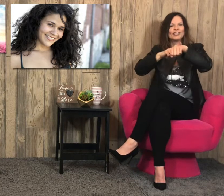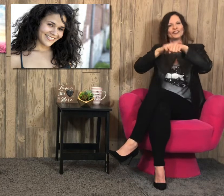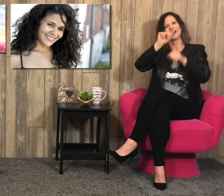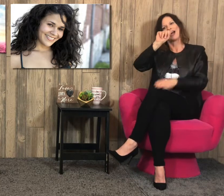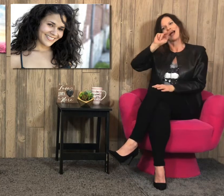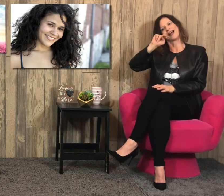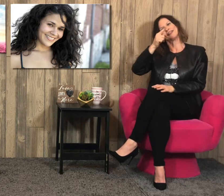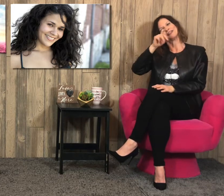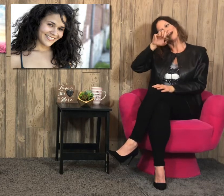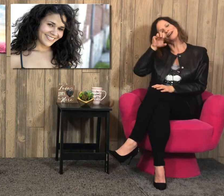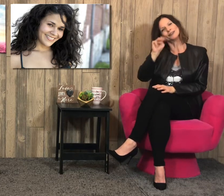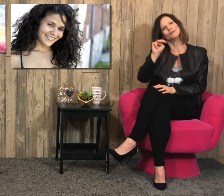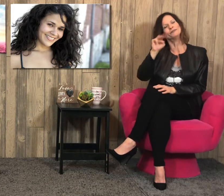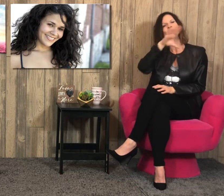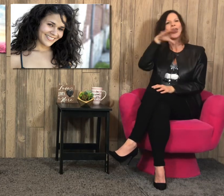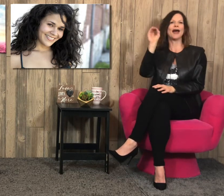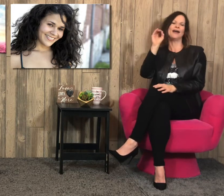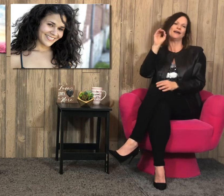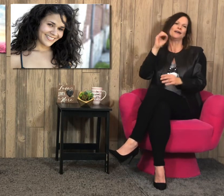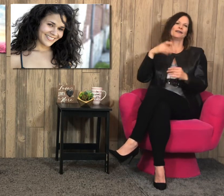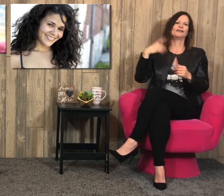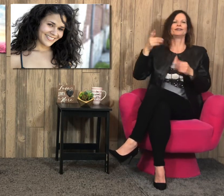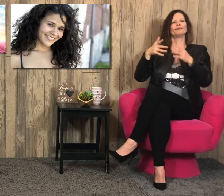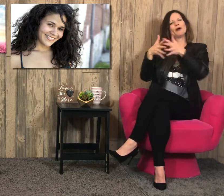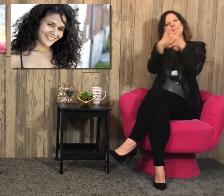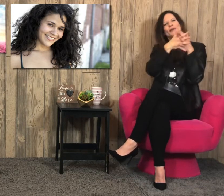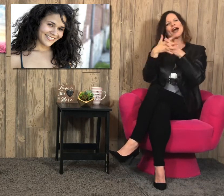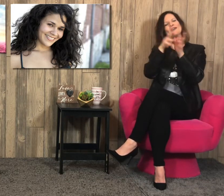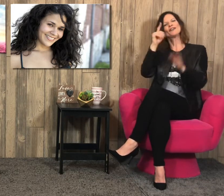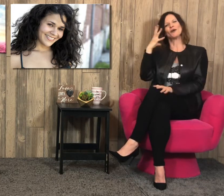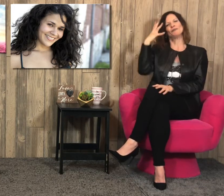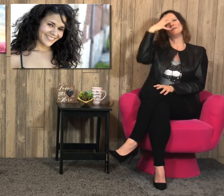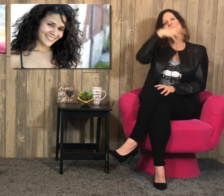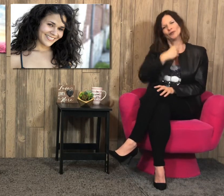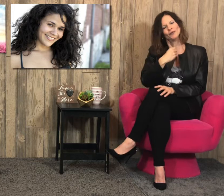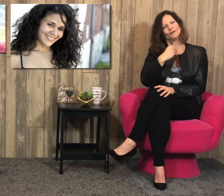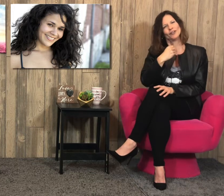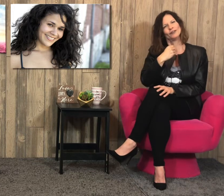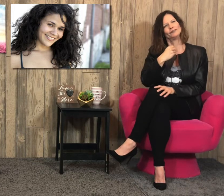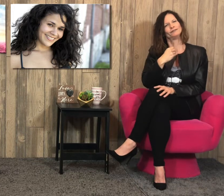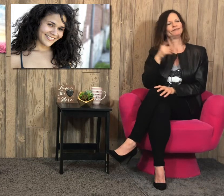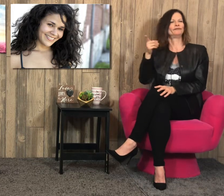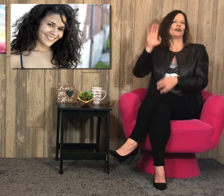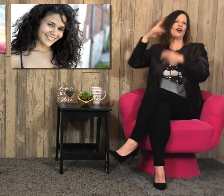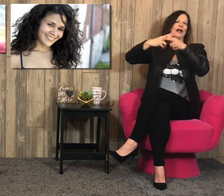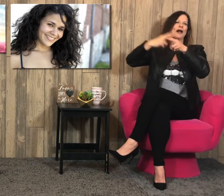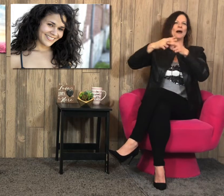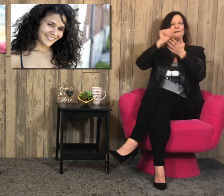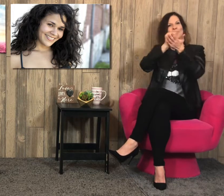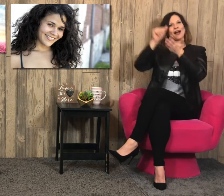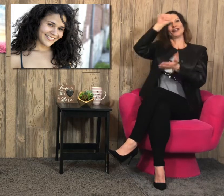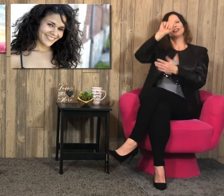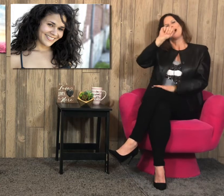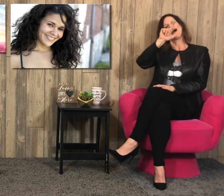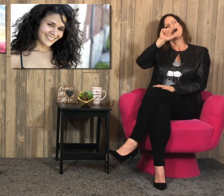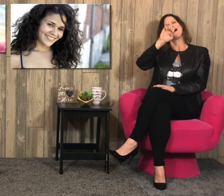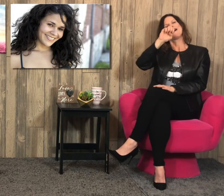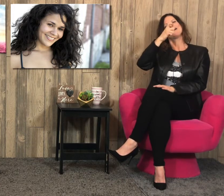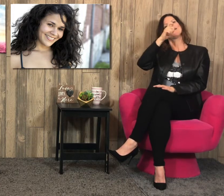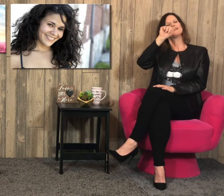I also want to recognize the person who signed the national anthem and America the Beautiful during this year's Super Bowl.